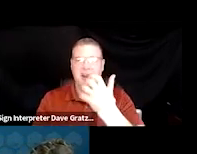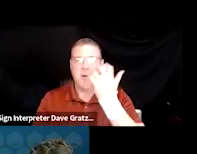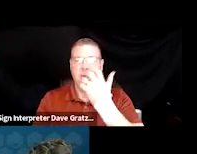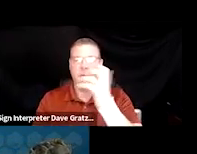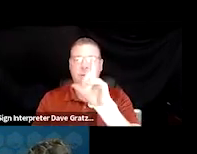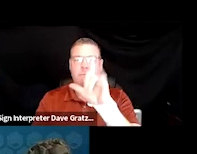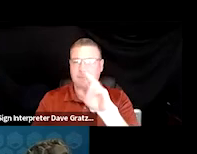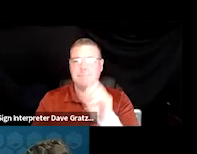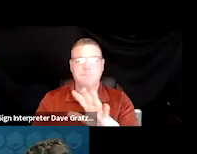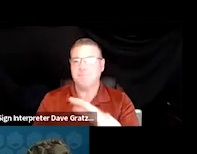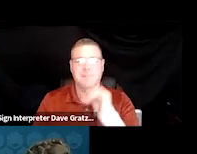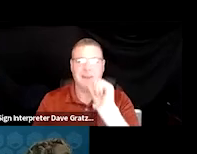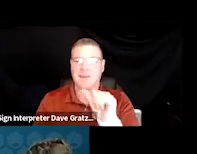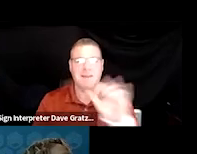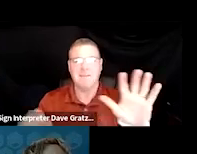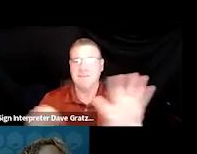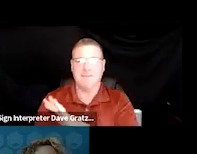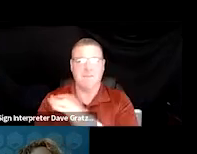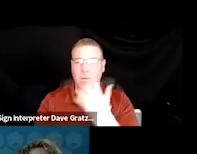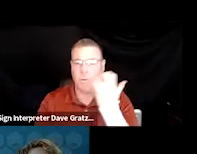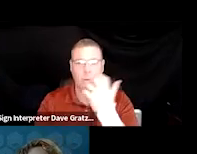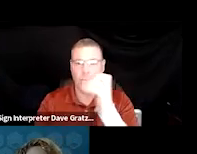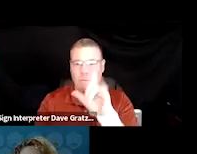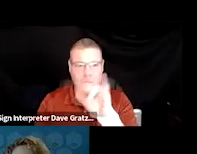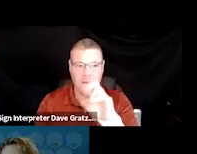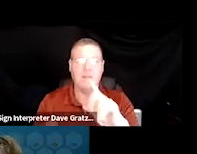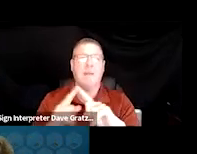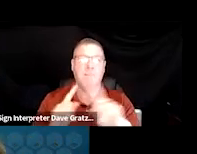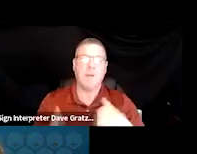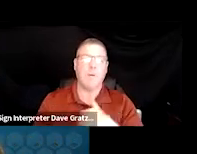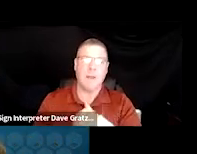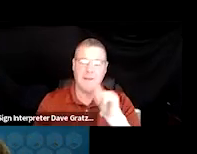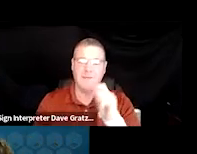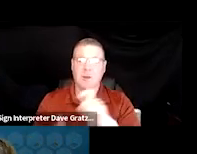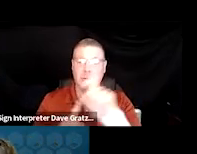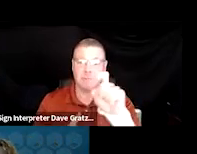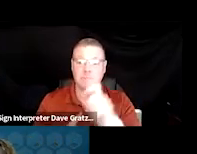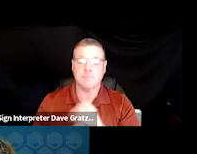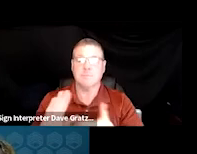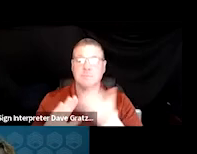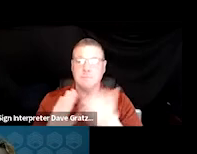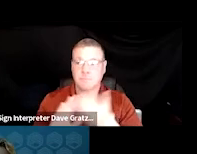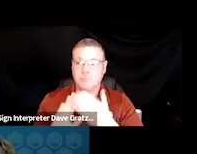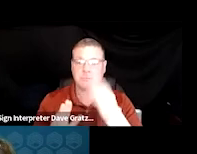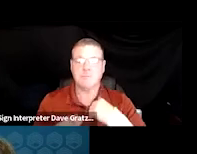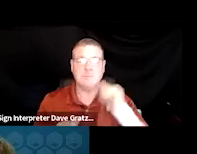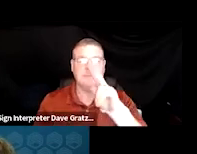We're not gonna be like a full warm line, but we do have calls. We've been running some data looking at how many calls